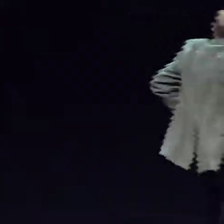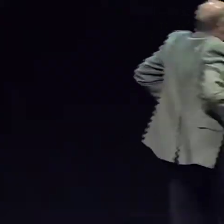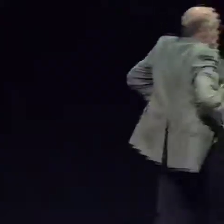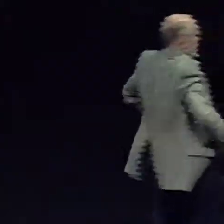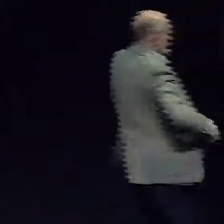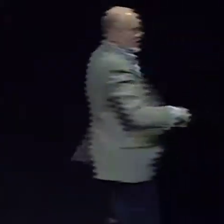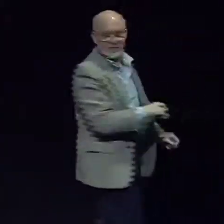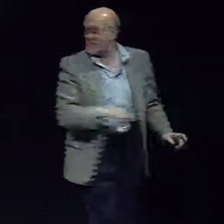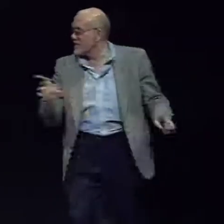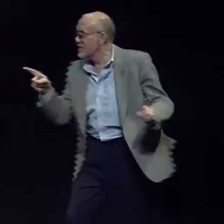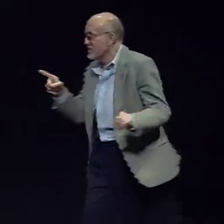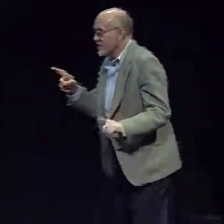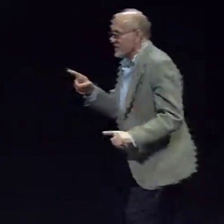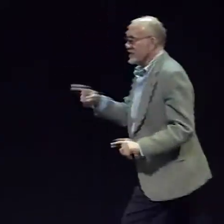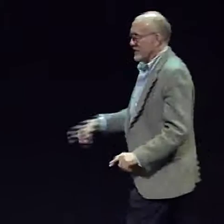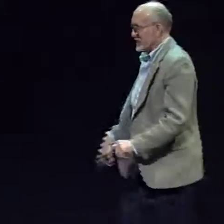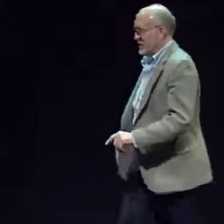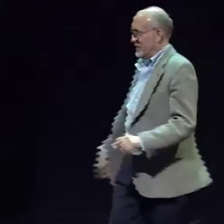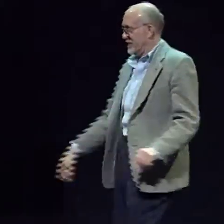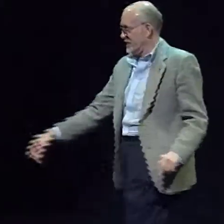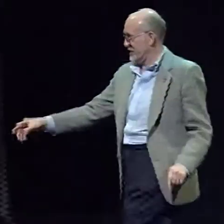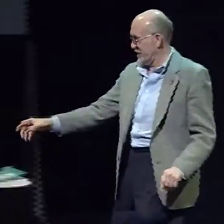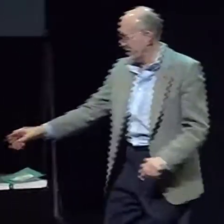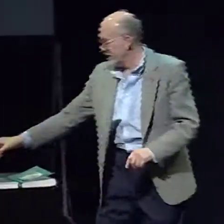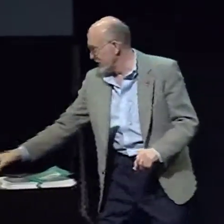AND TELL ME WHAT YOU THINK, WHAT YOU SEE.